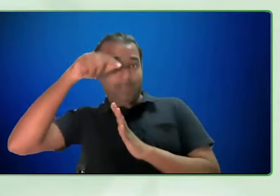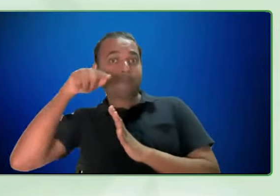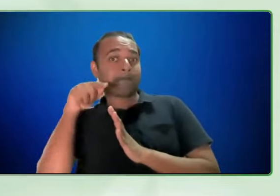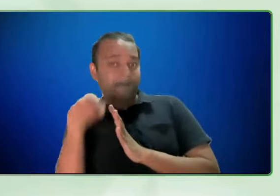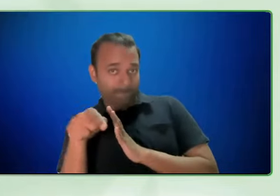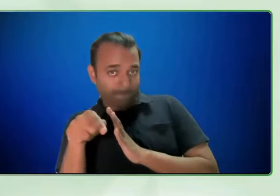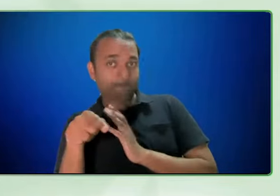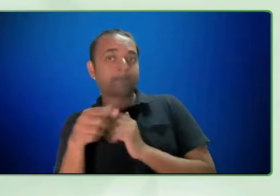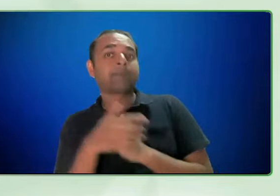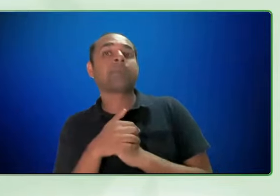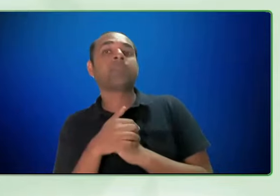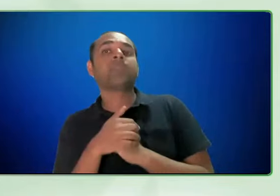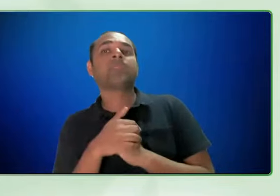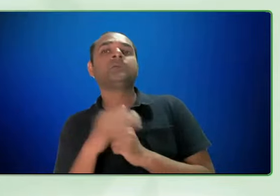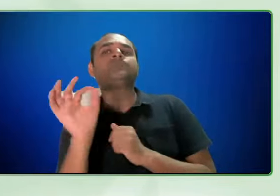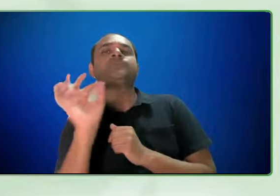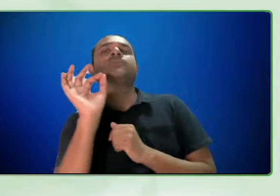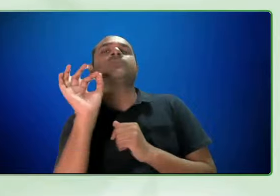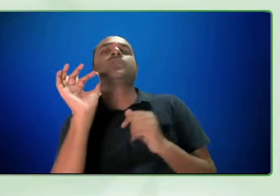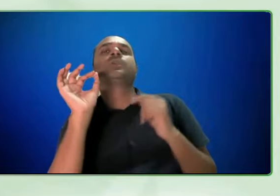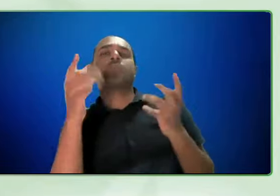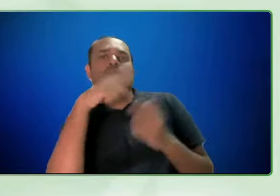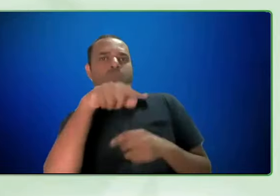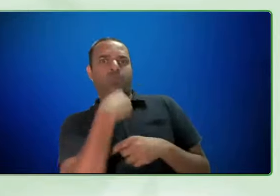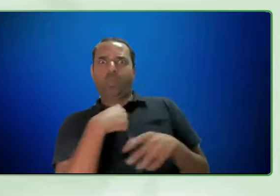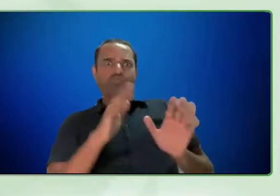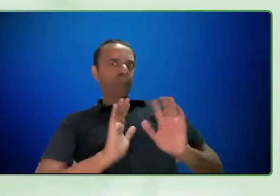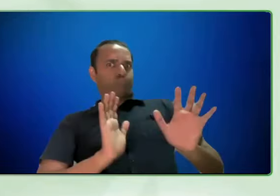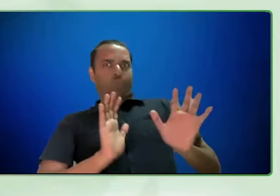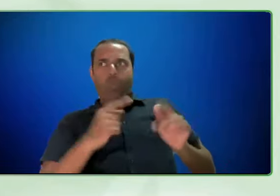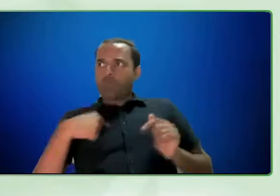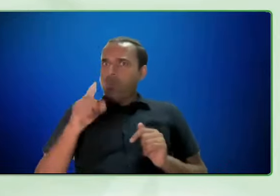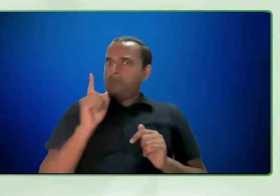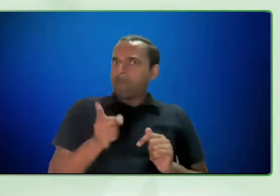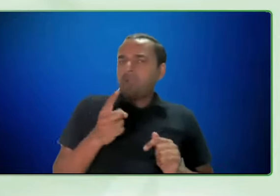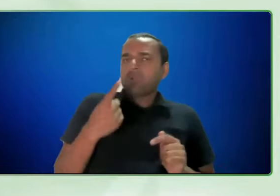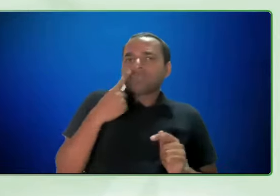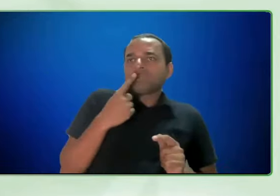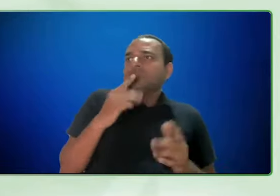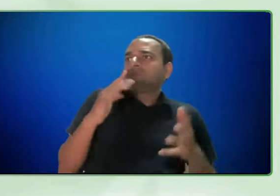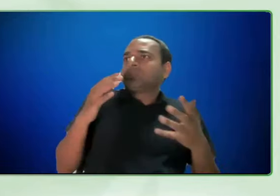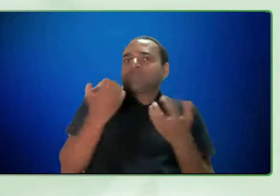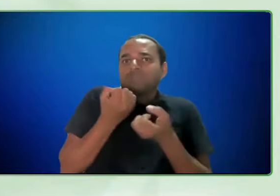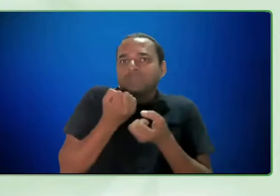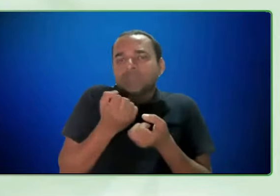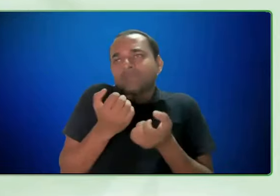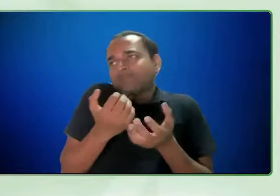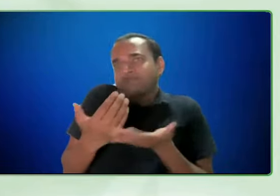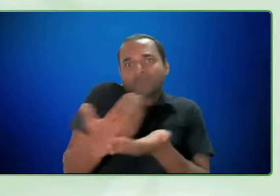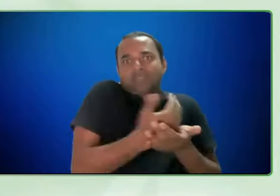who is an innovator from your network to come to the product which you have created in India